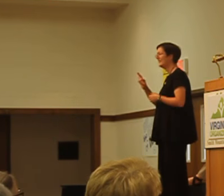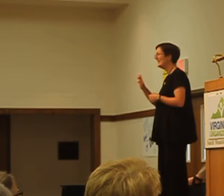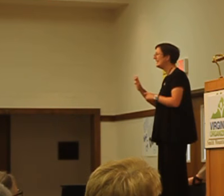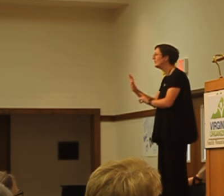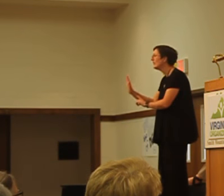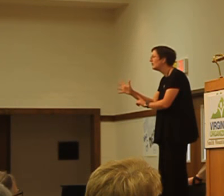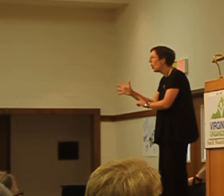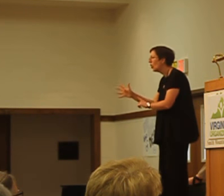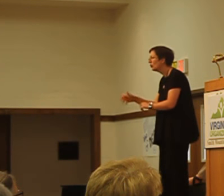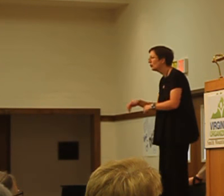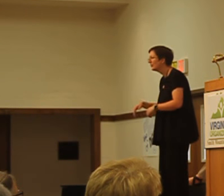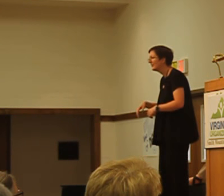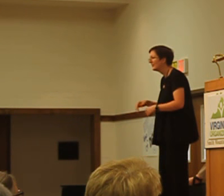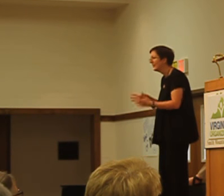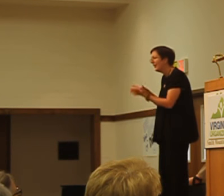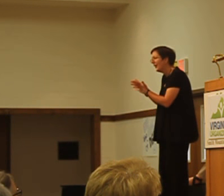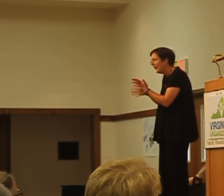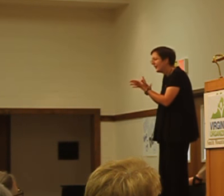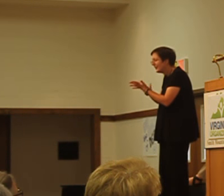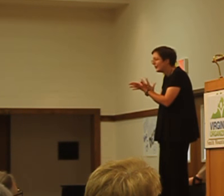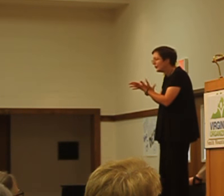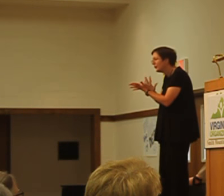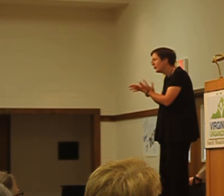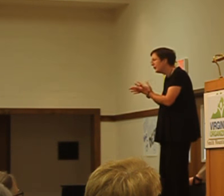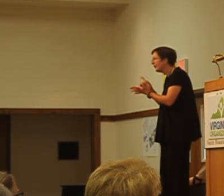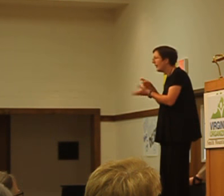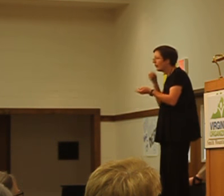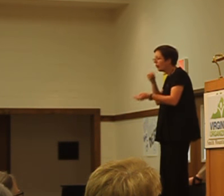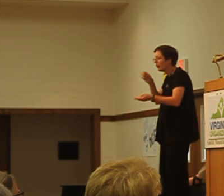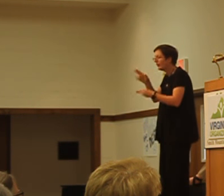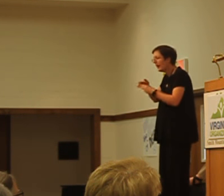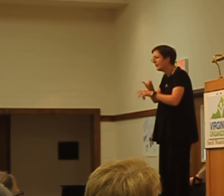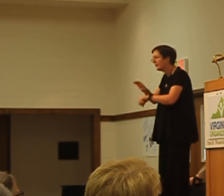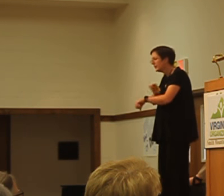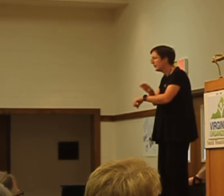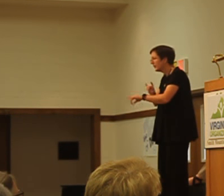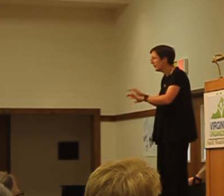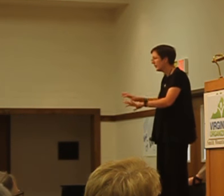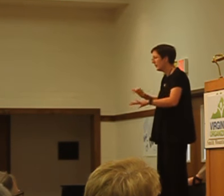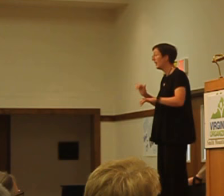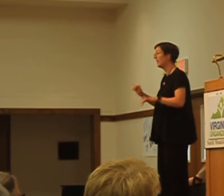you know they fingerprint you and put you in the database, and that comes up on your record.